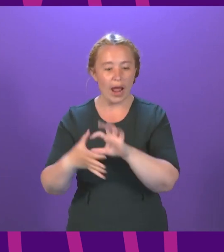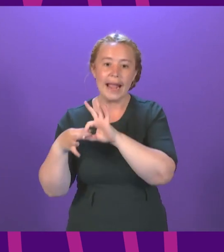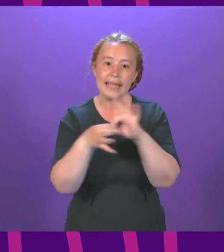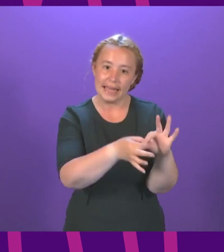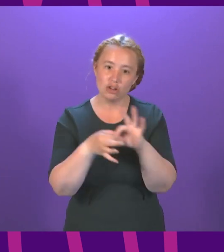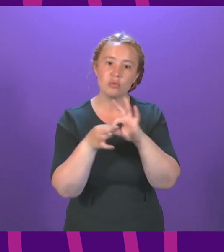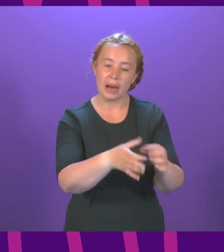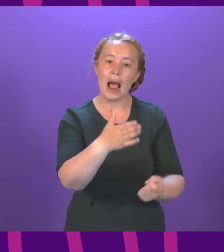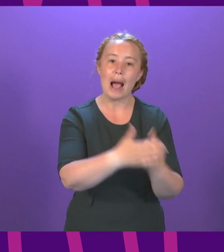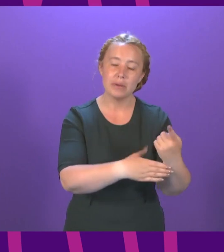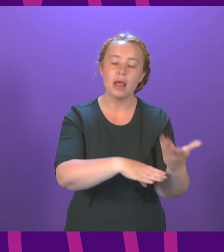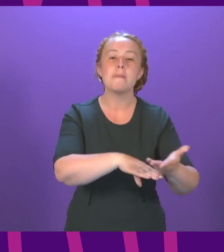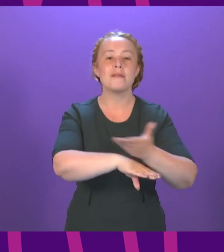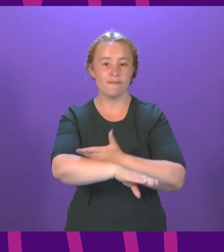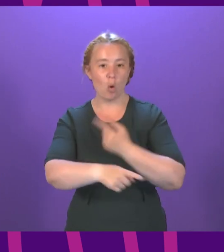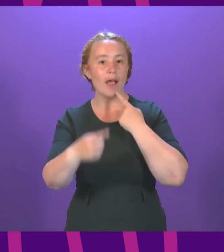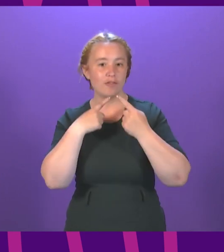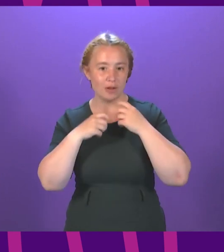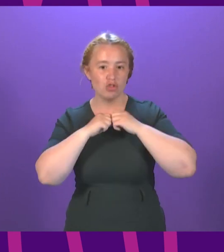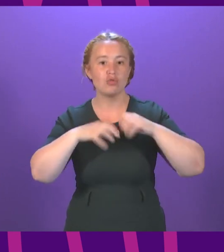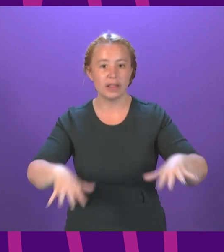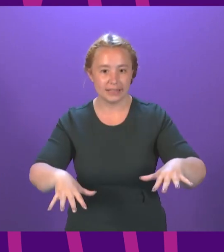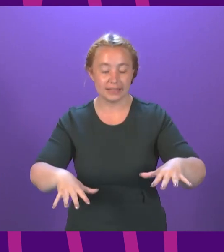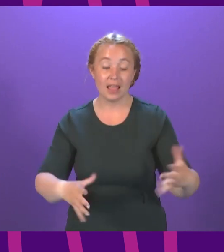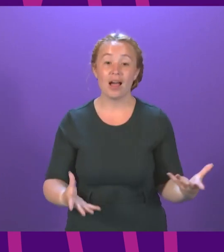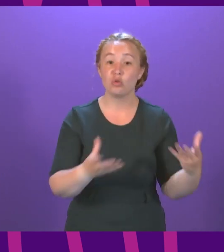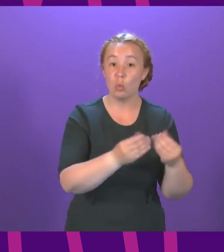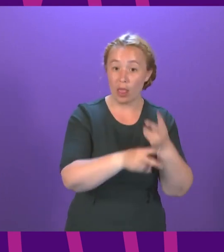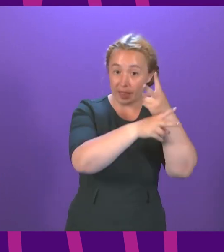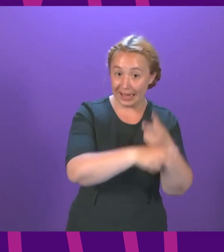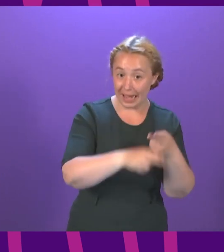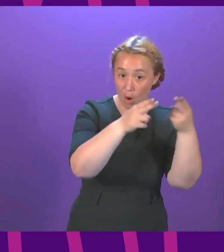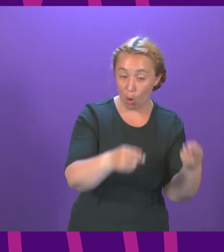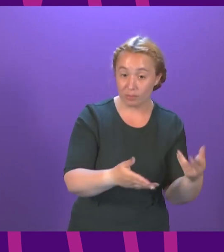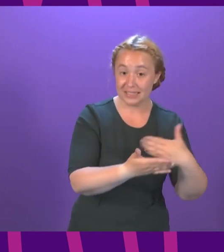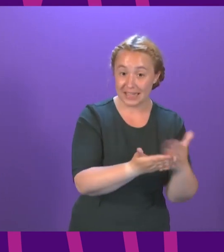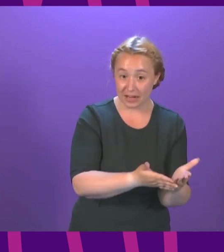before the release of information, in order that it did not come as a surprise to,